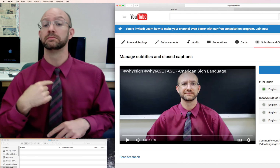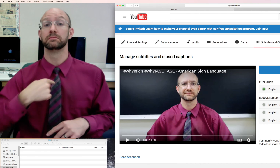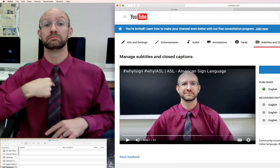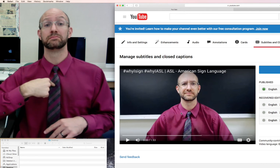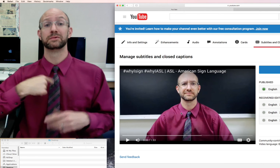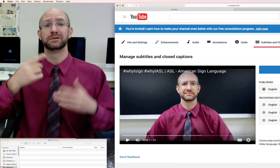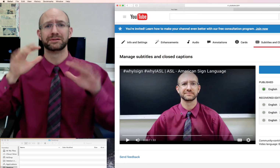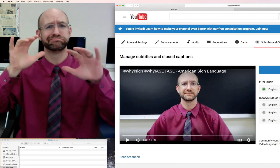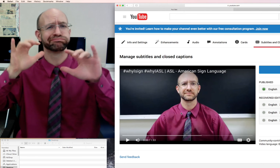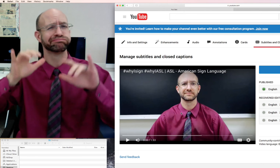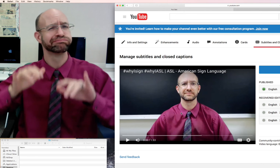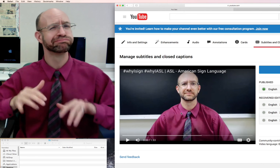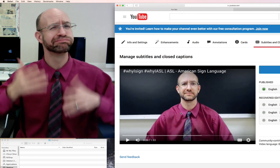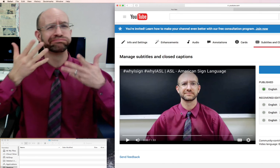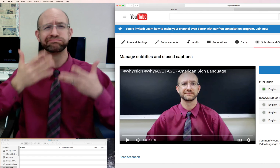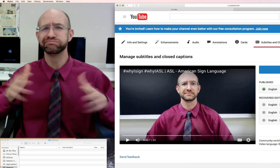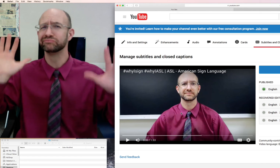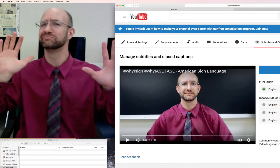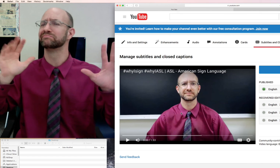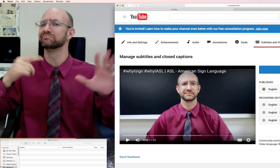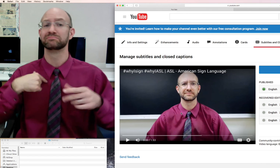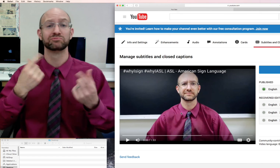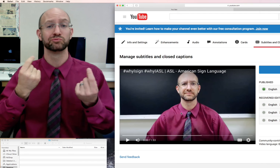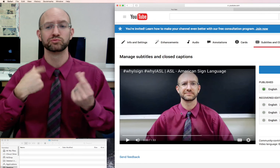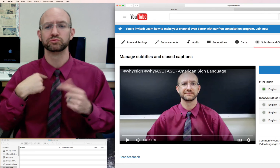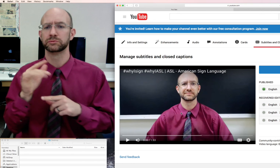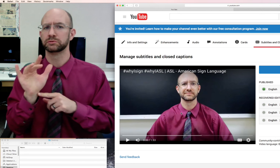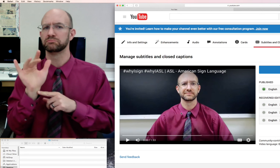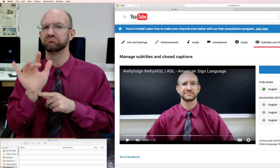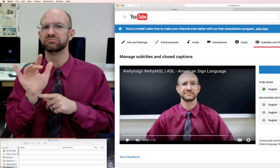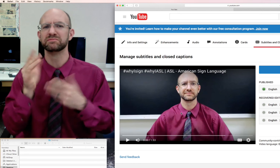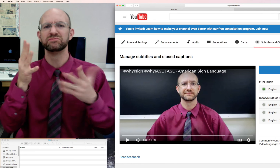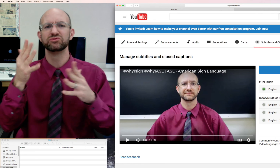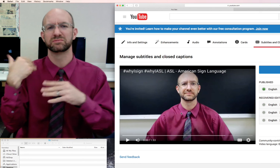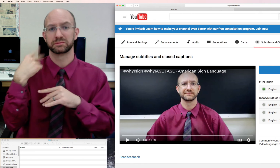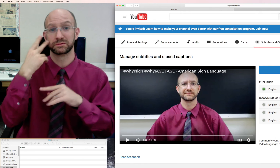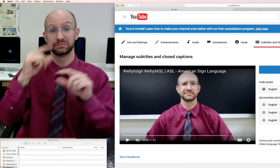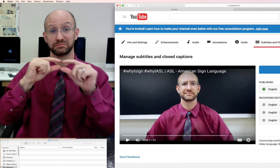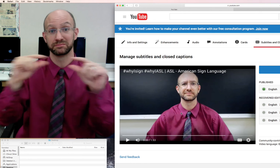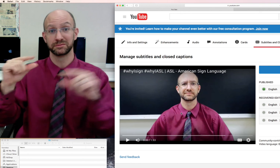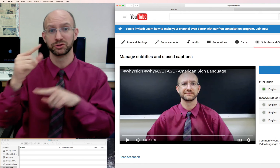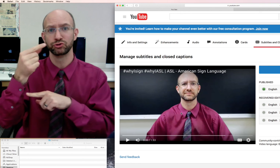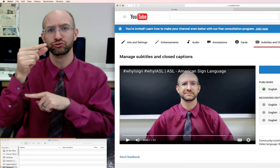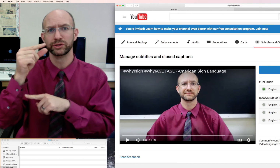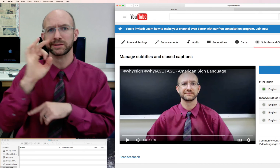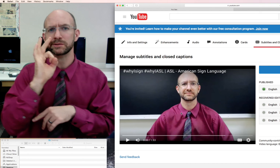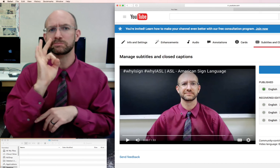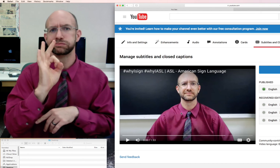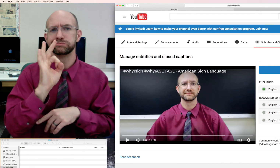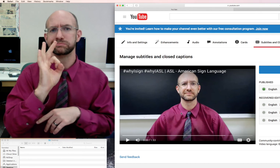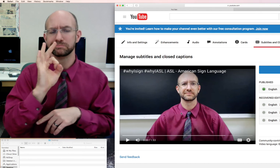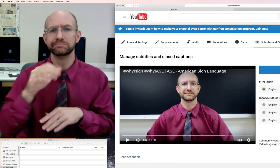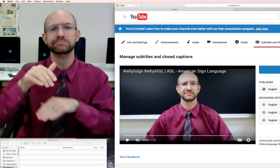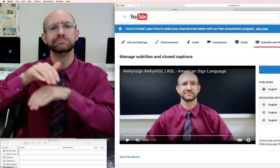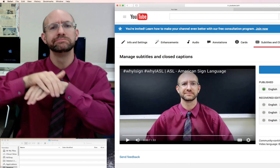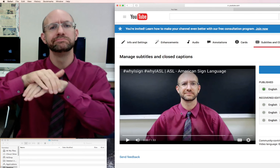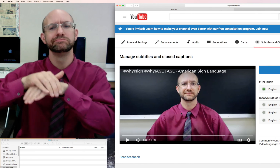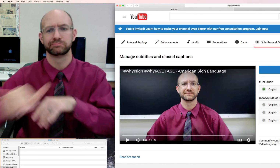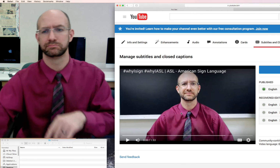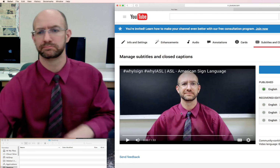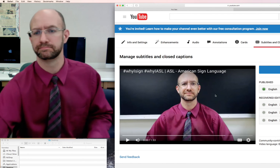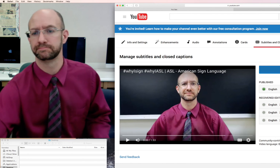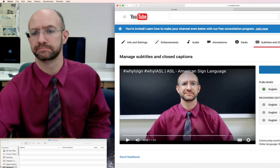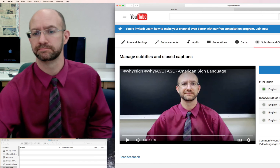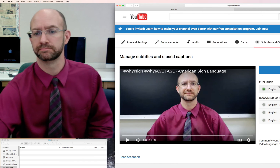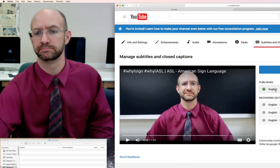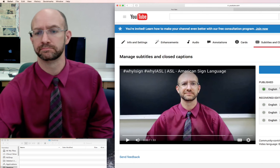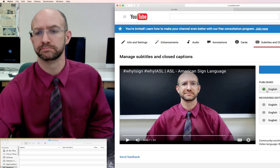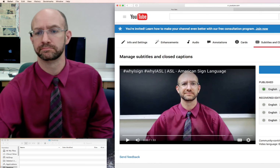But as for me, I have already completed the captioning, so what I do is click on the green dotted "English" button.